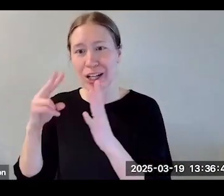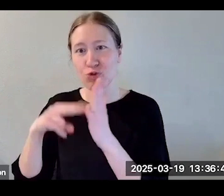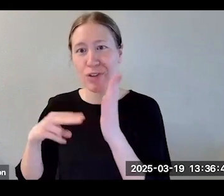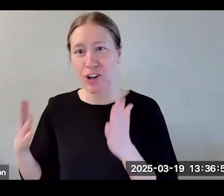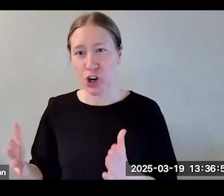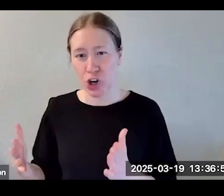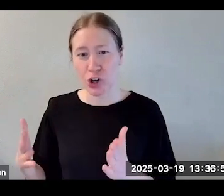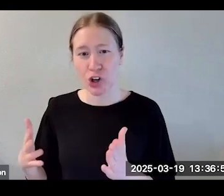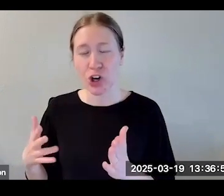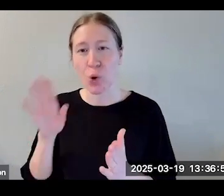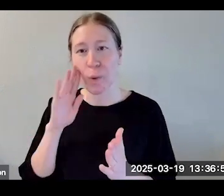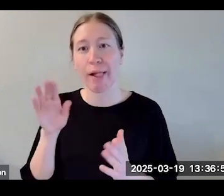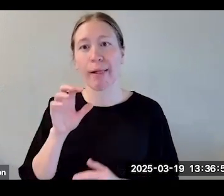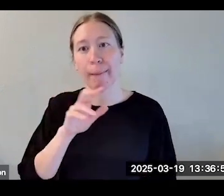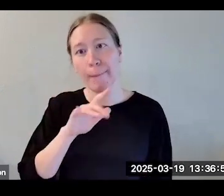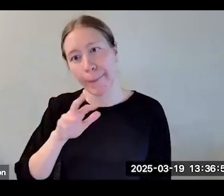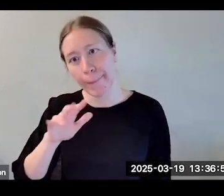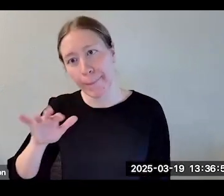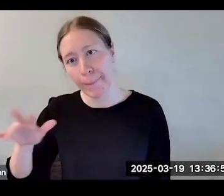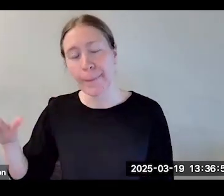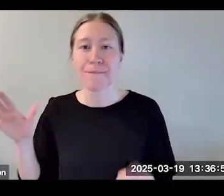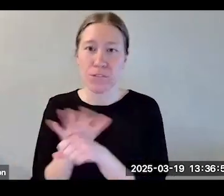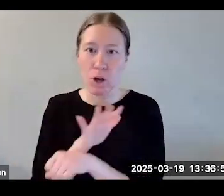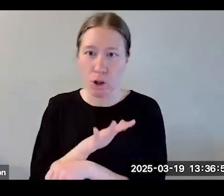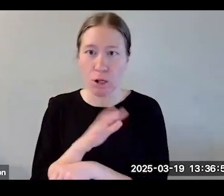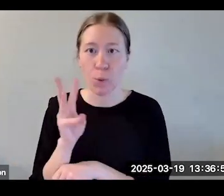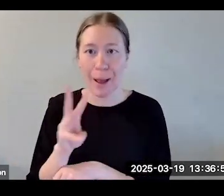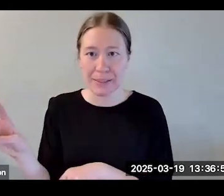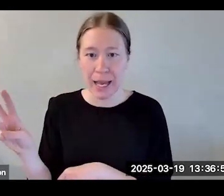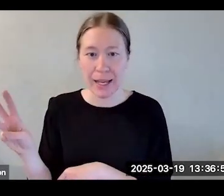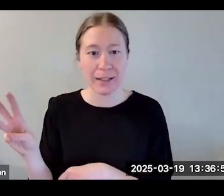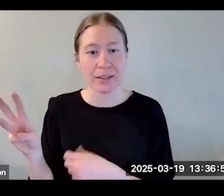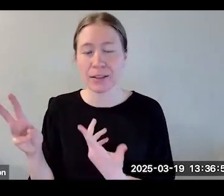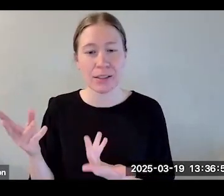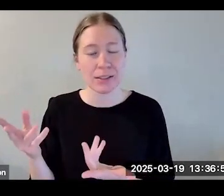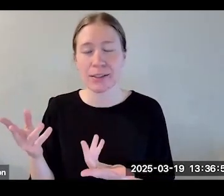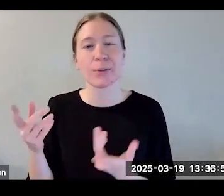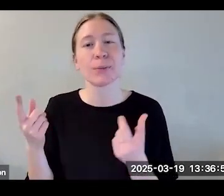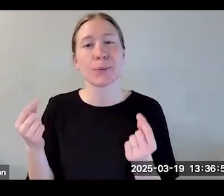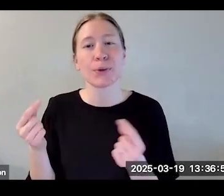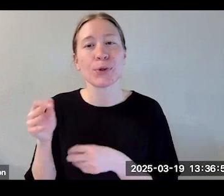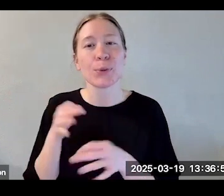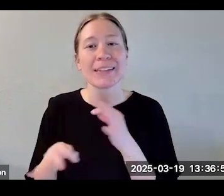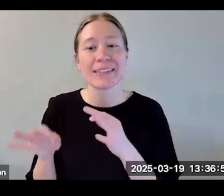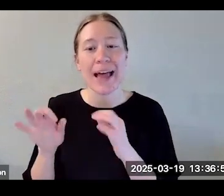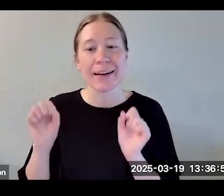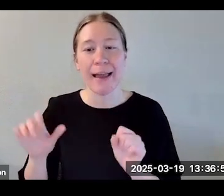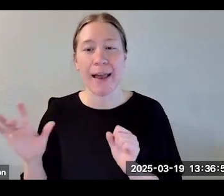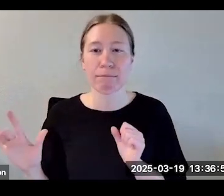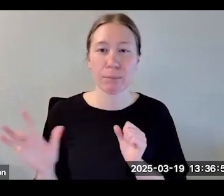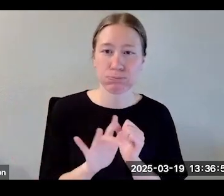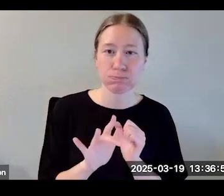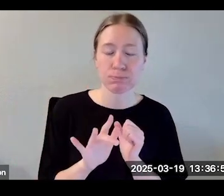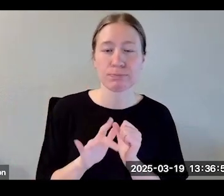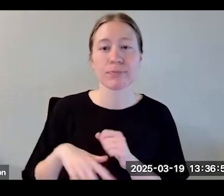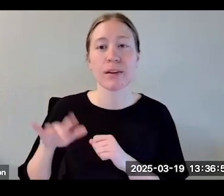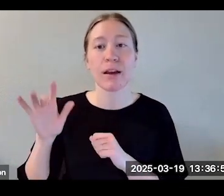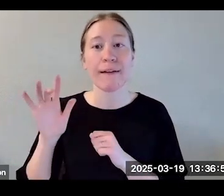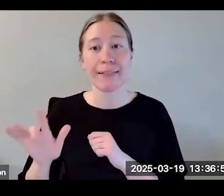So what I'm gonna do is highlight this link. Now I'm going to right-click the link and say Edit Hyperlink.